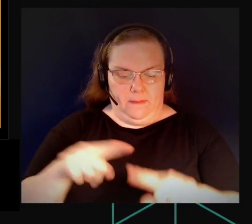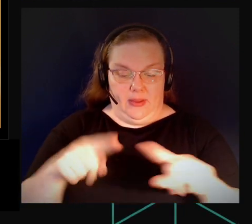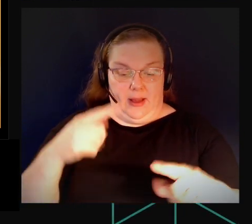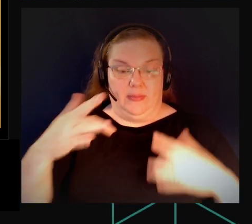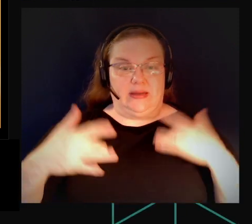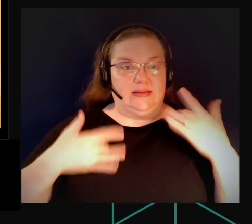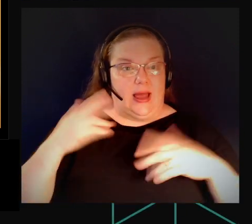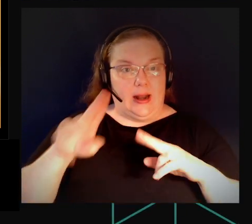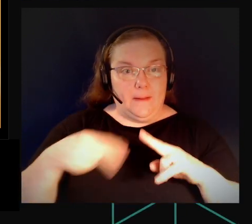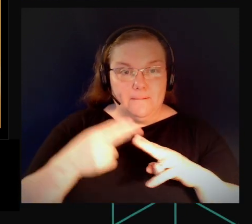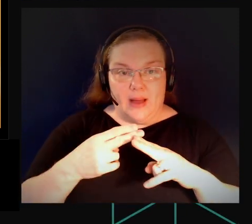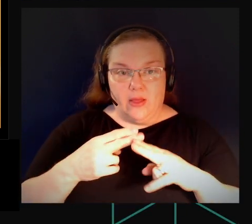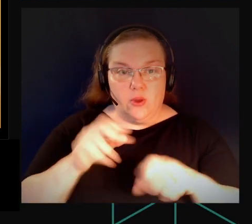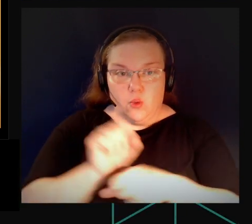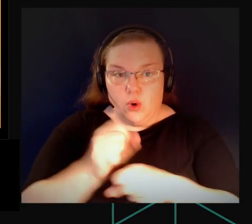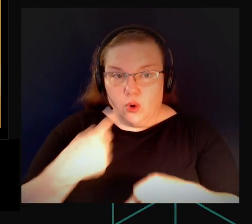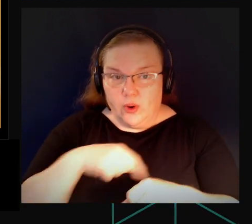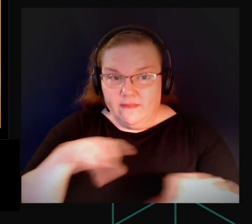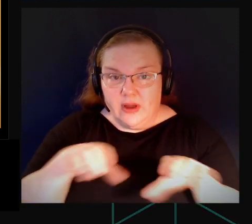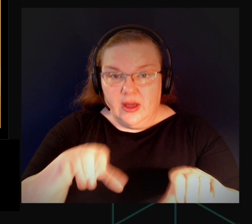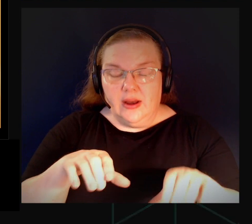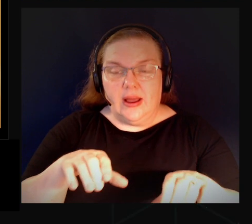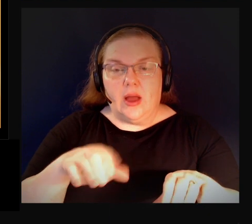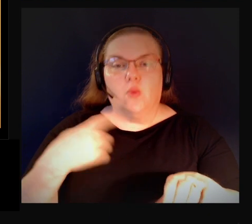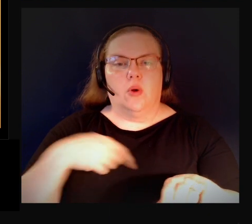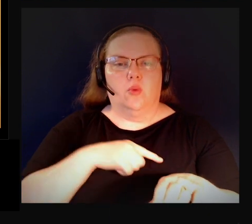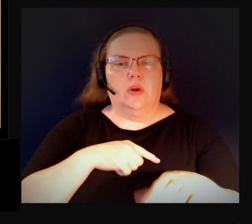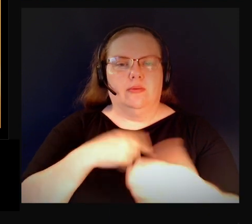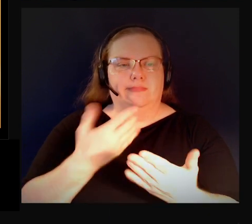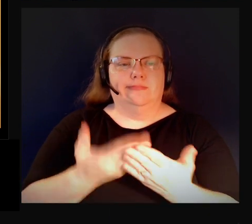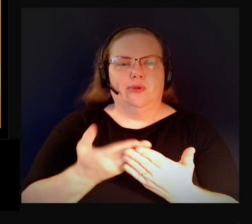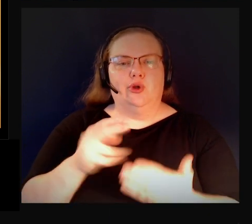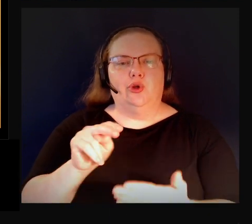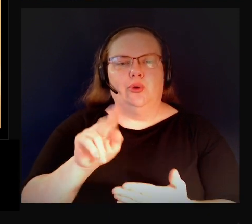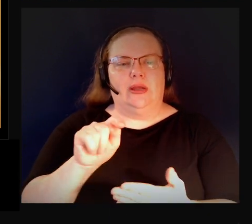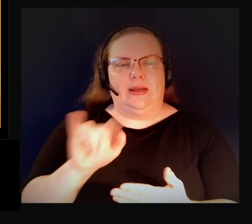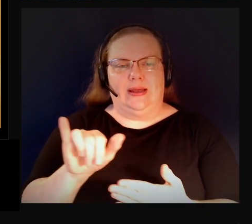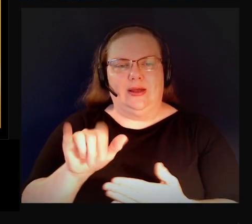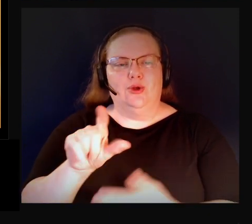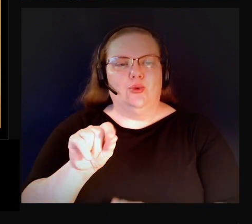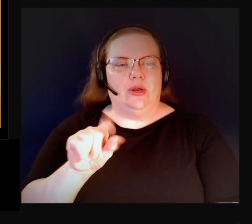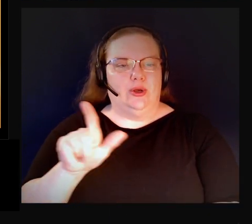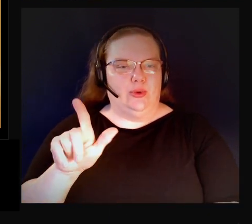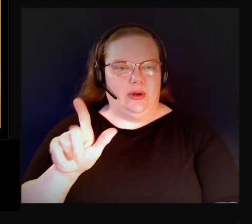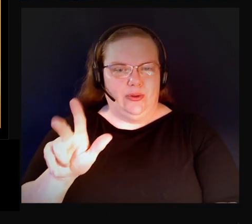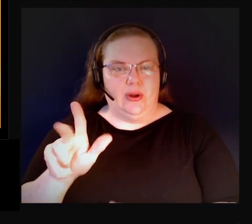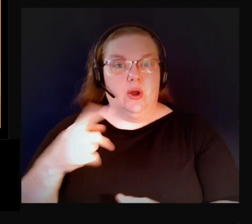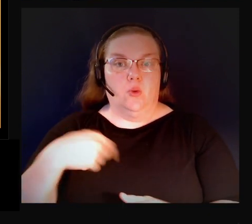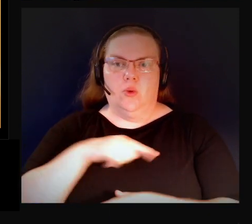and what we are landing in Unity 2023. We've laid down a solid foundation to build your projects,